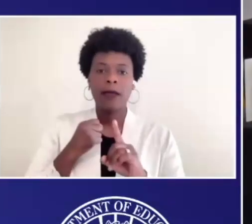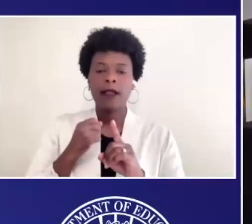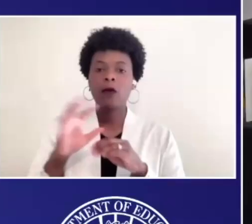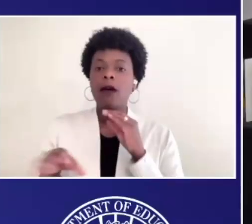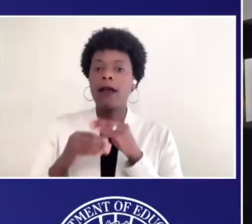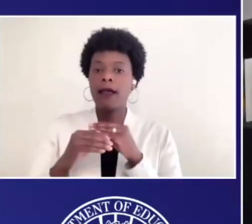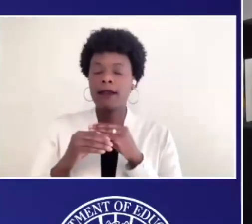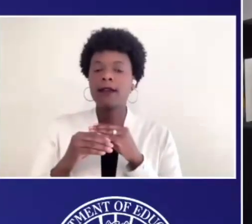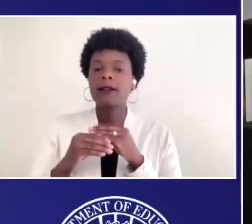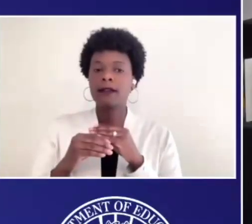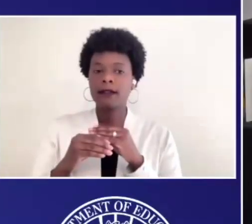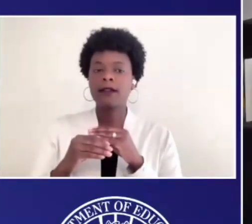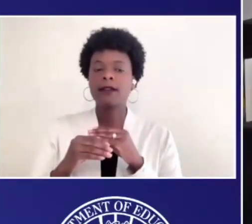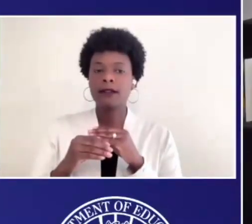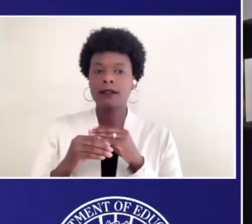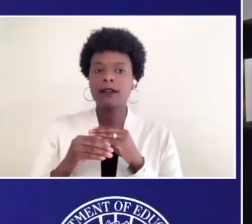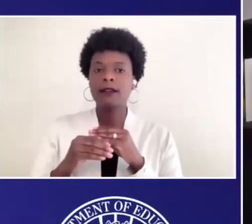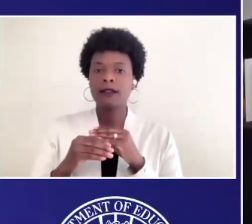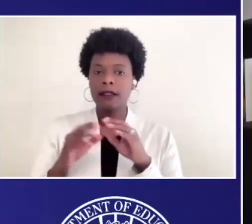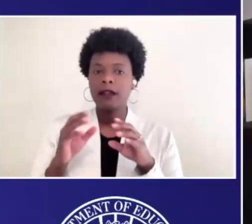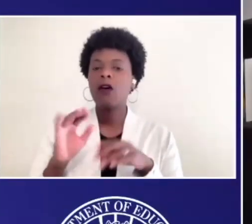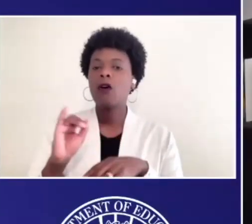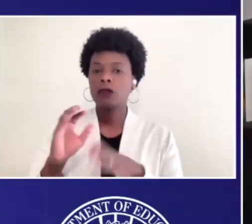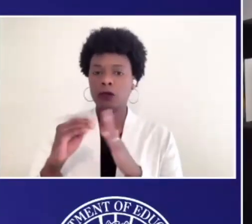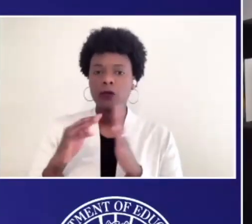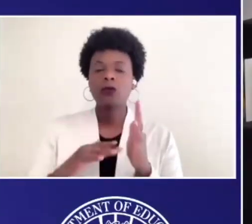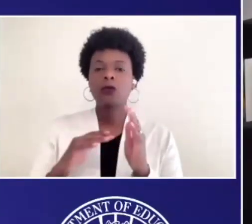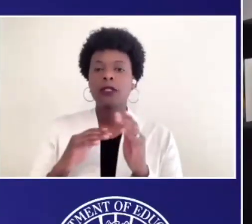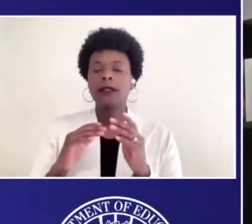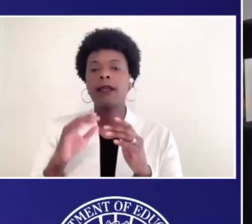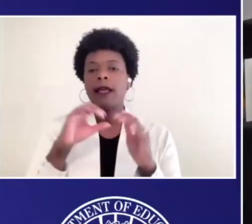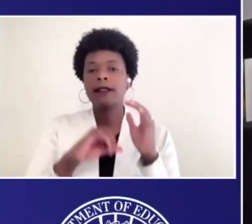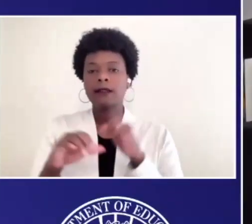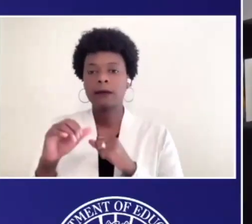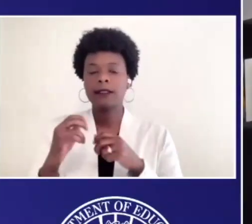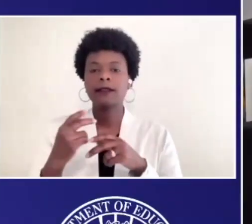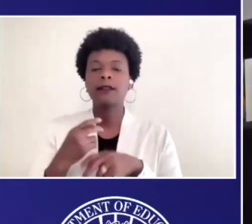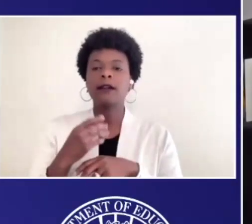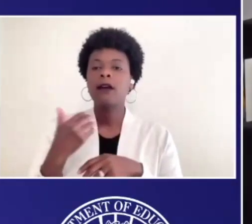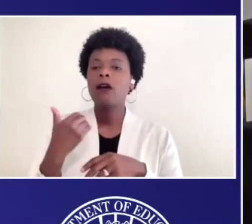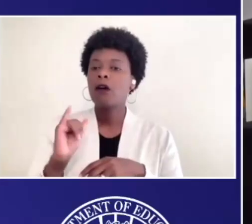student estimates on that. We had additional discussions with regard